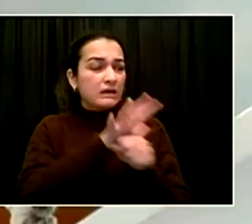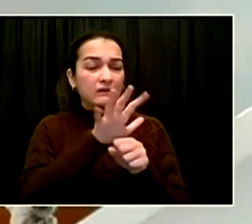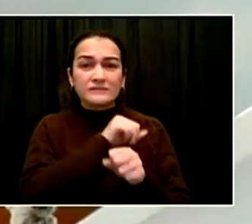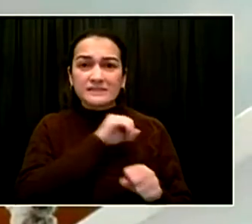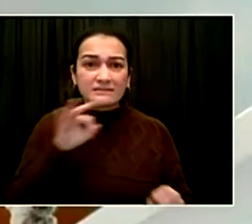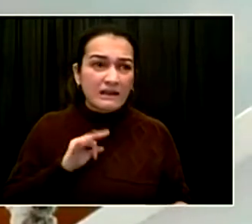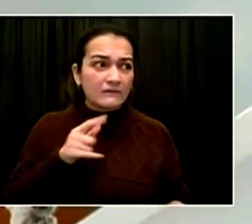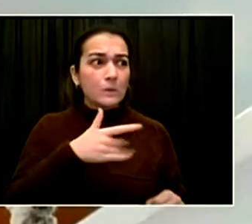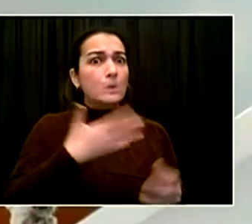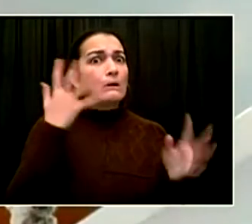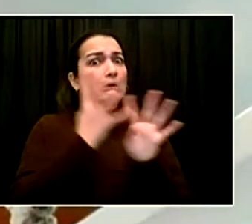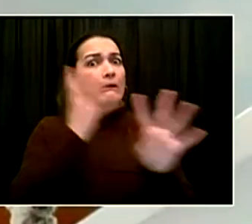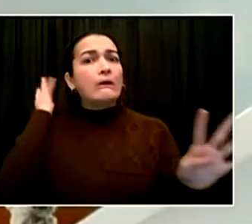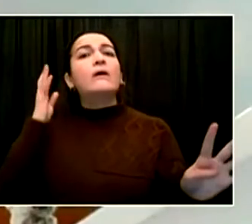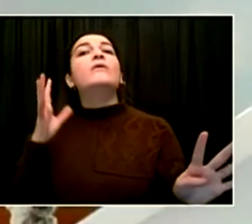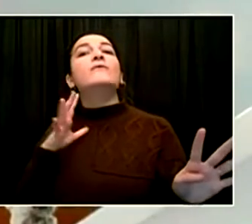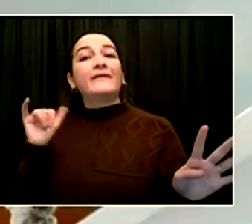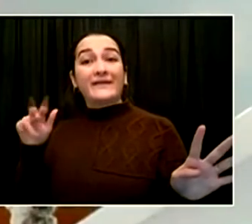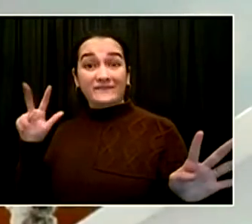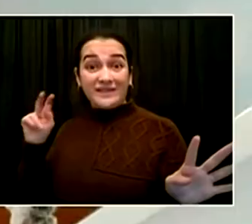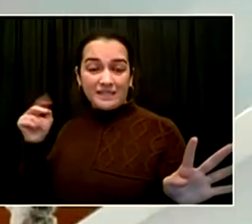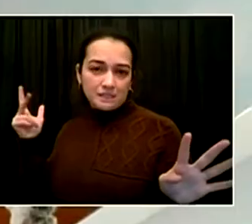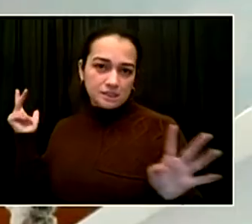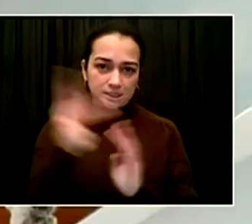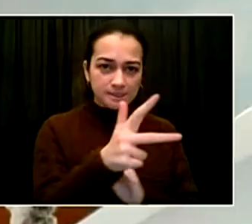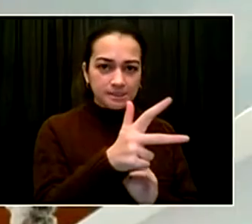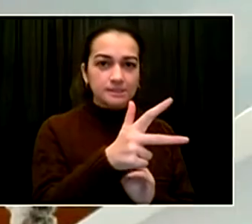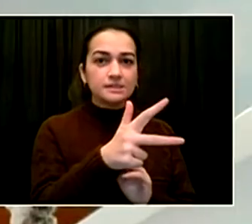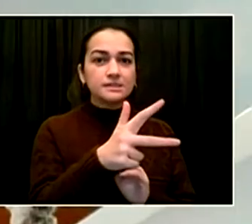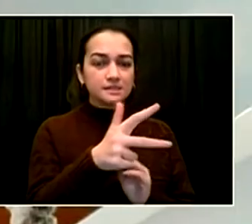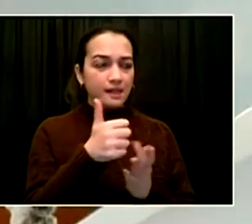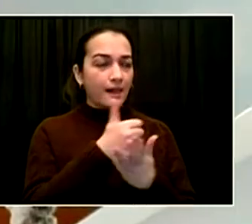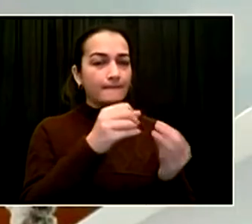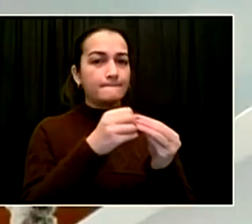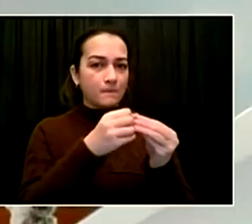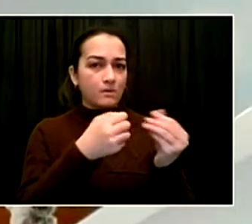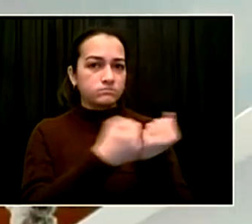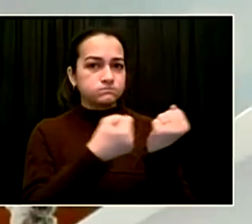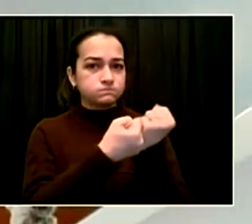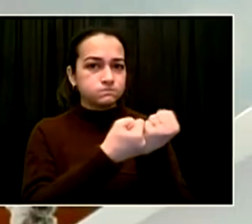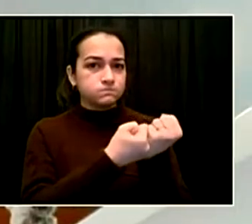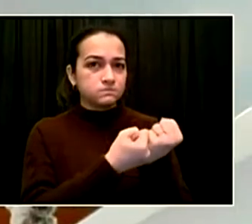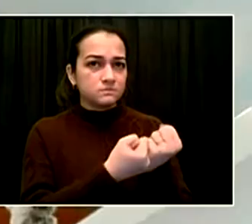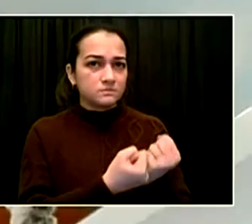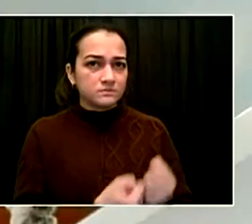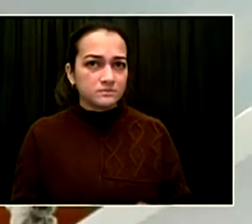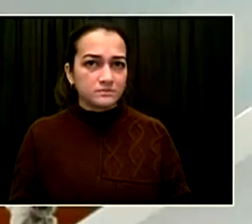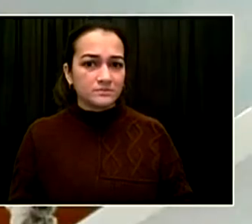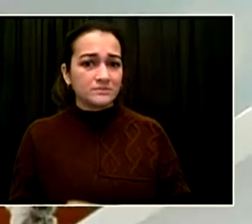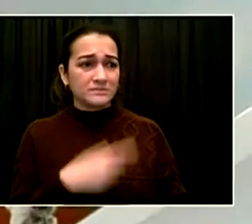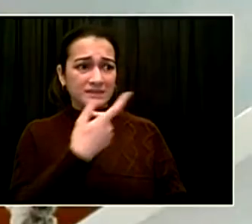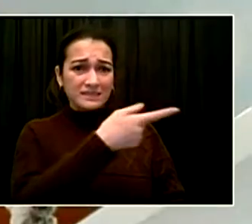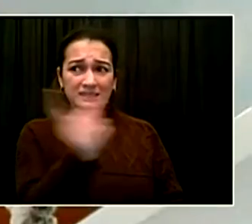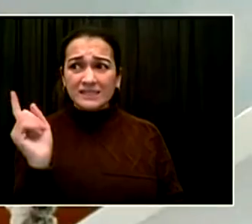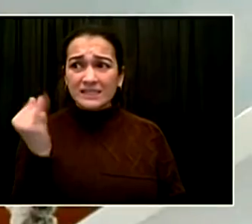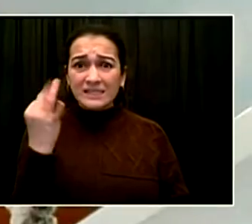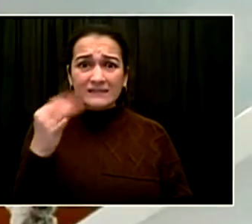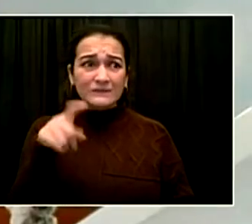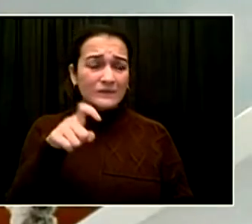LAST MINUTE UNFORESEEN CHANGES TOO AND WE'LL KEEP DOING THAT AND AS THE MAYOR SAID, KEEP THE FEEDBACK COMING AND WE'RE HERE TO GET IT RIGHT FOR NEW YORKERS